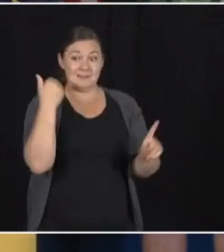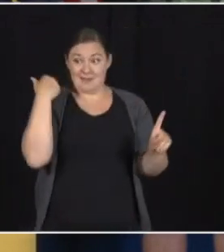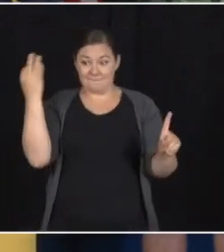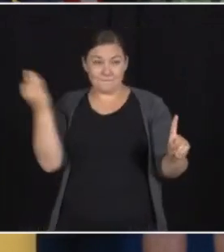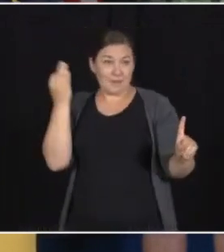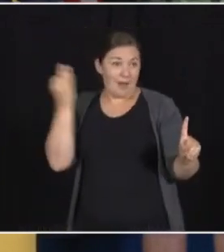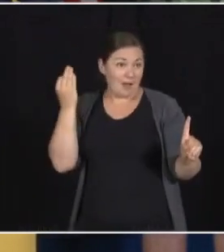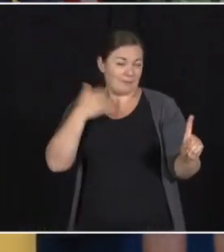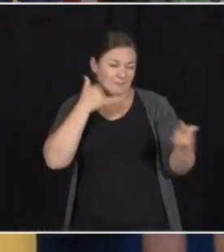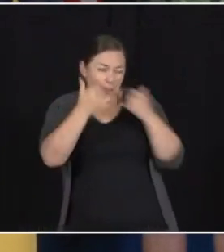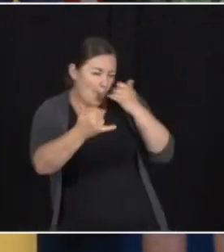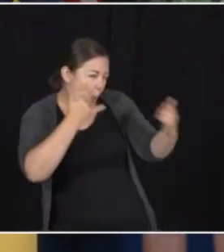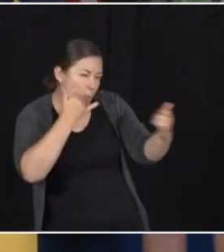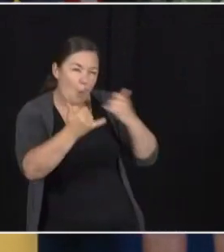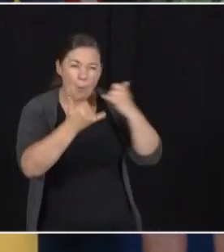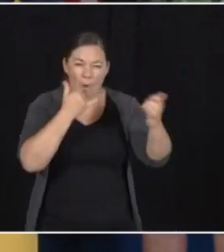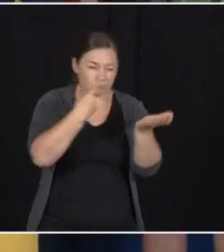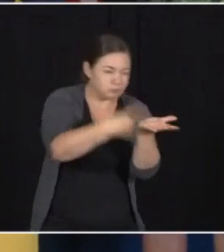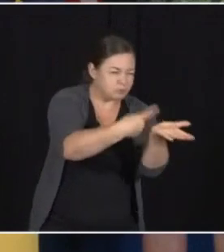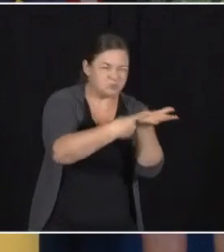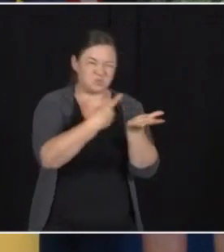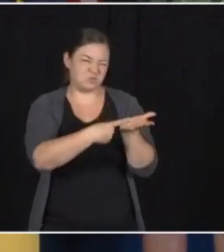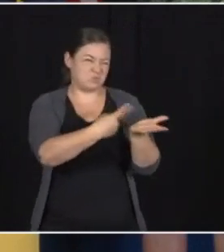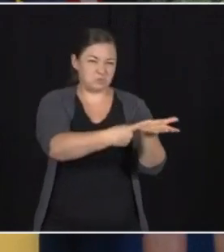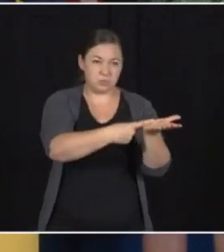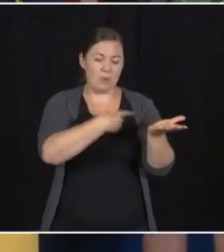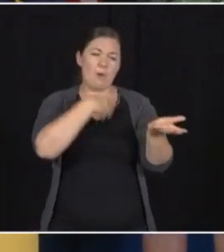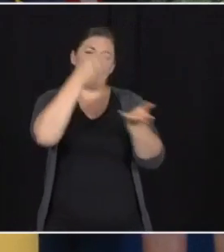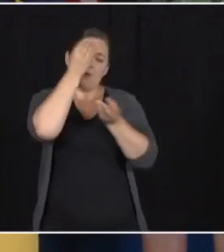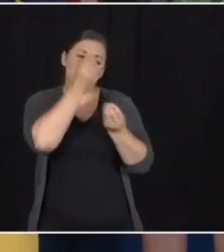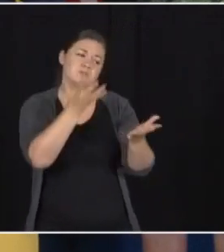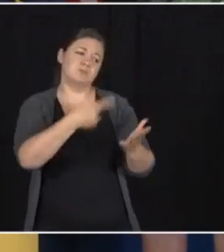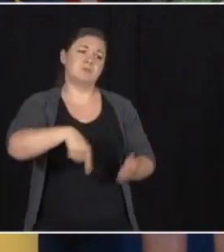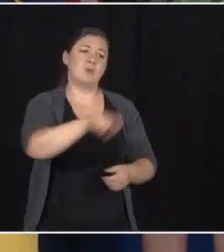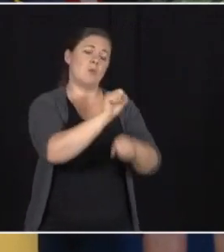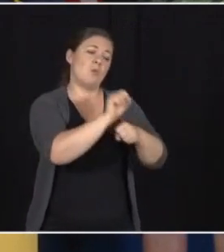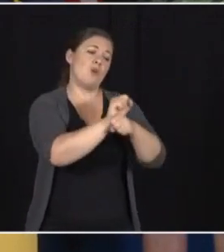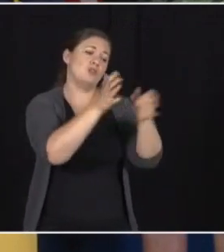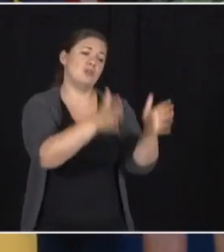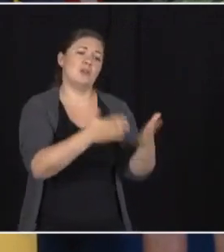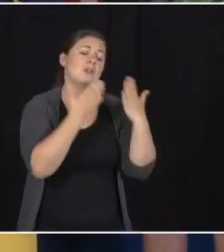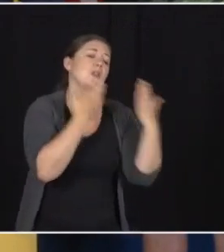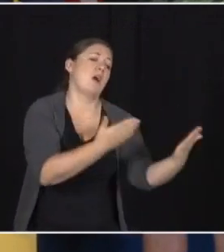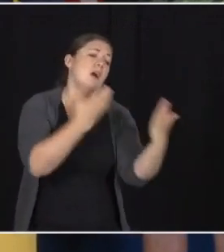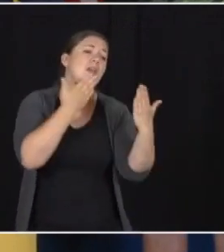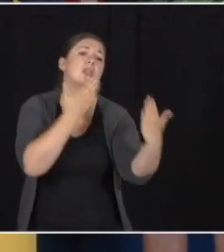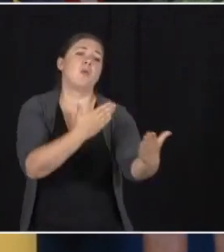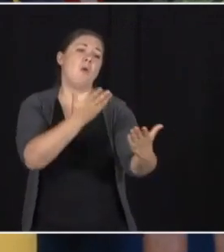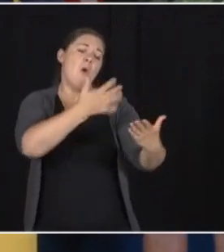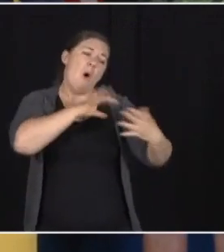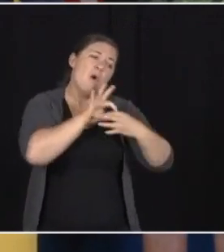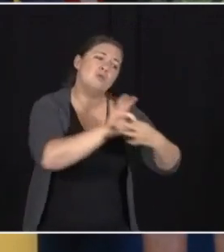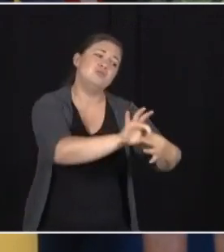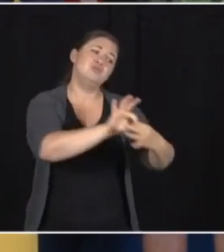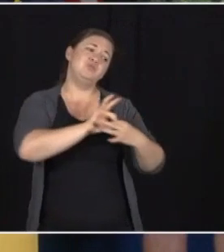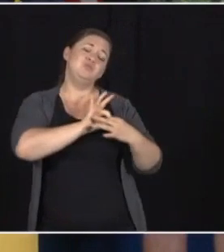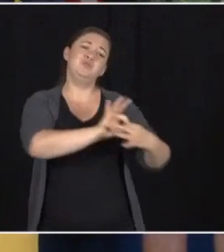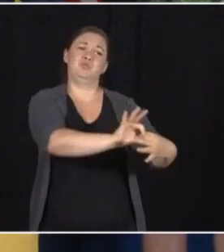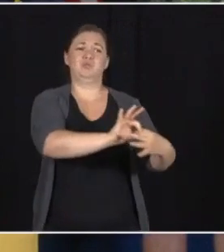cooperation over the weekend and on Friday when we got in a conference call. And I want to reach out to the workers. Thank you for your cooperation.